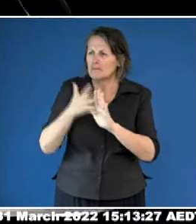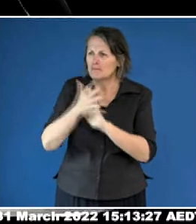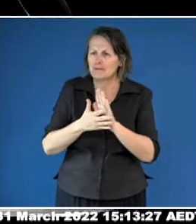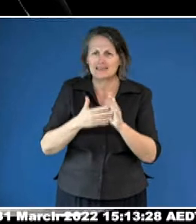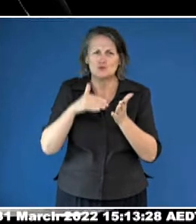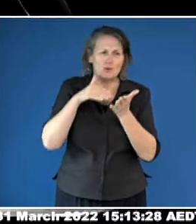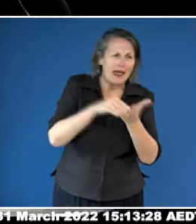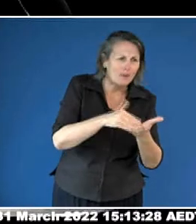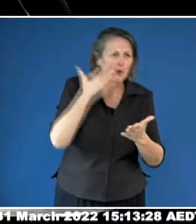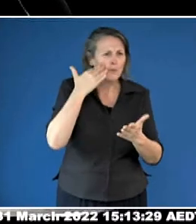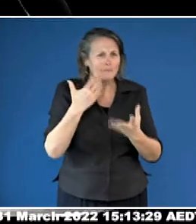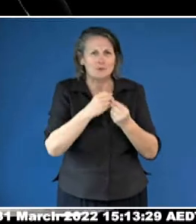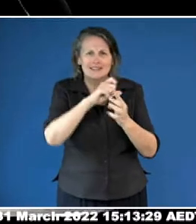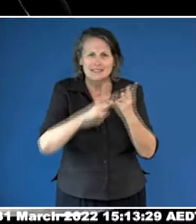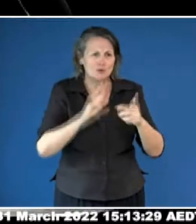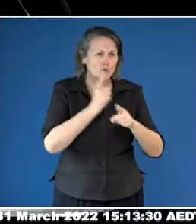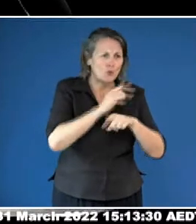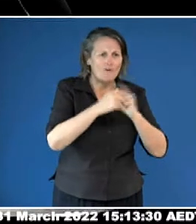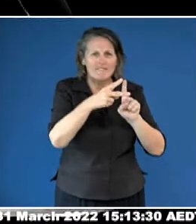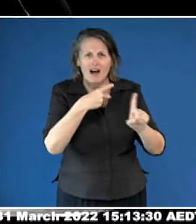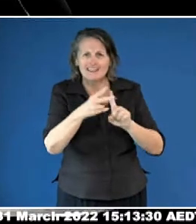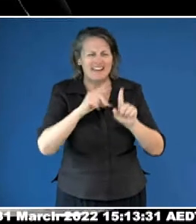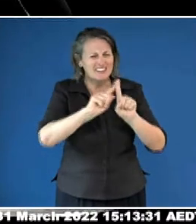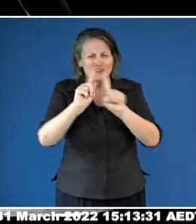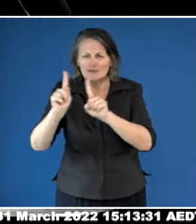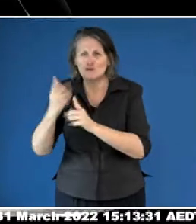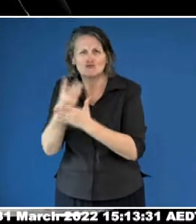And these are the types of resources that speak to our community because they're the